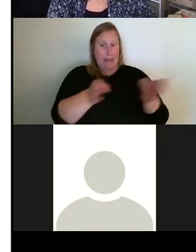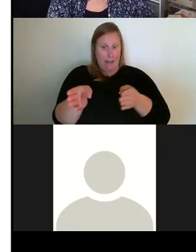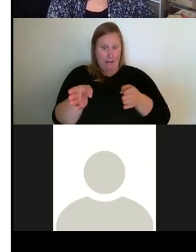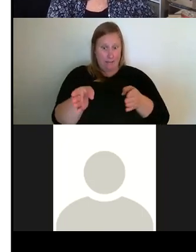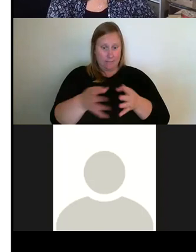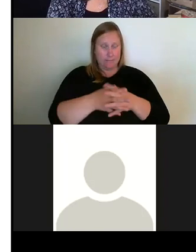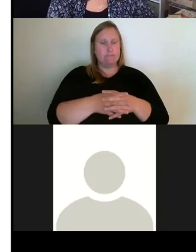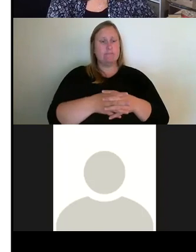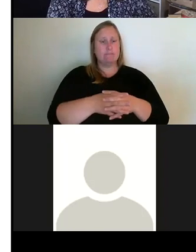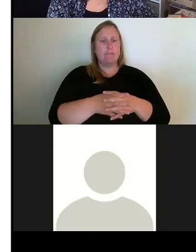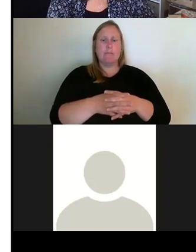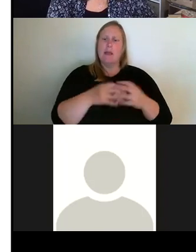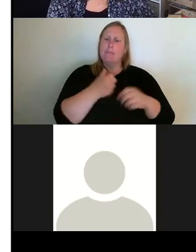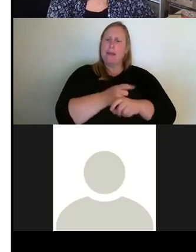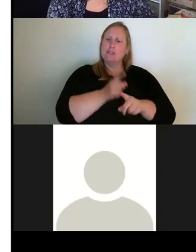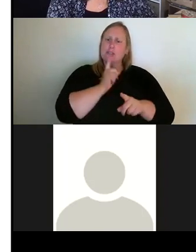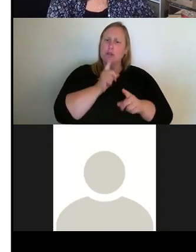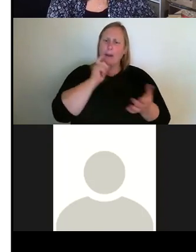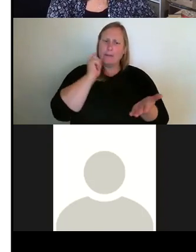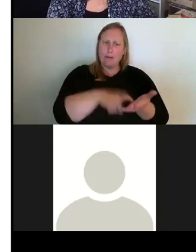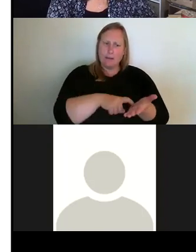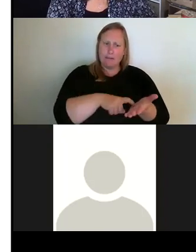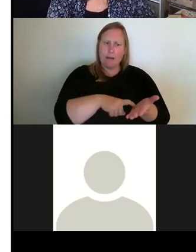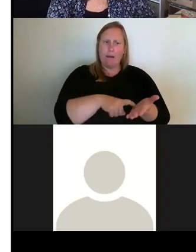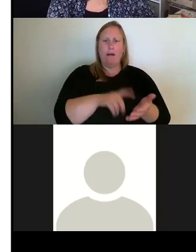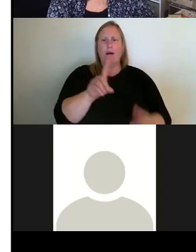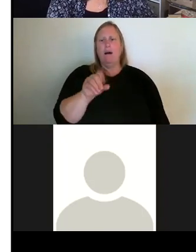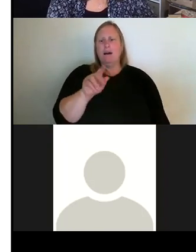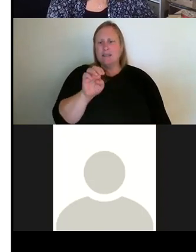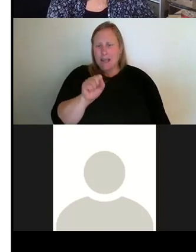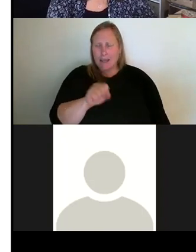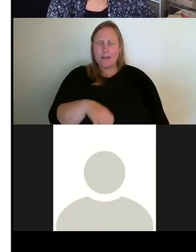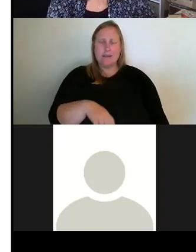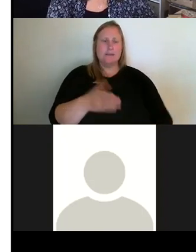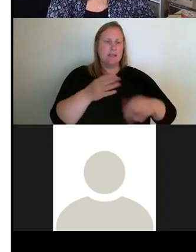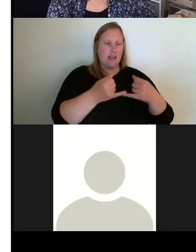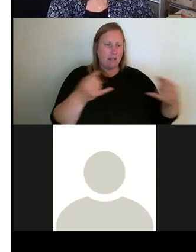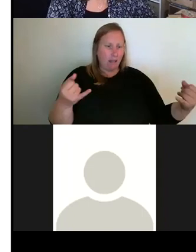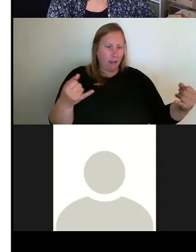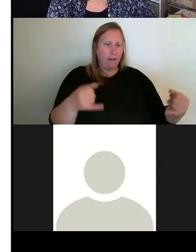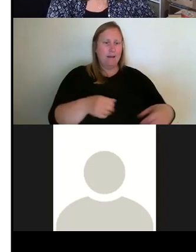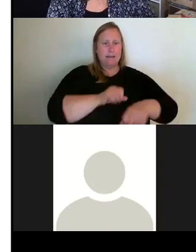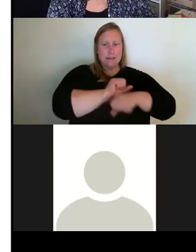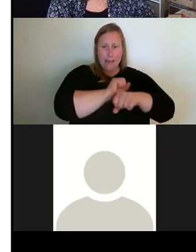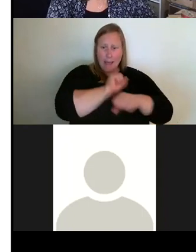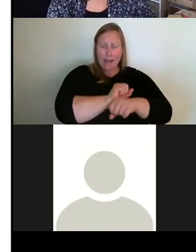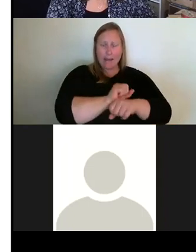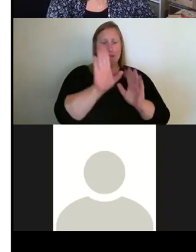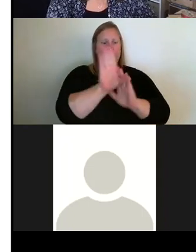You want to make sure you have identified are there dates and deadlines to highlights, tasks and background information people will need.